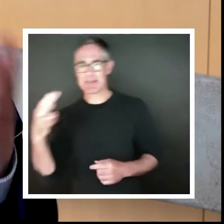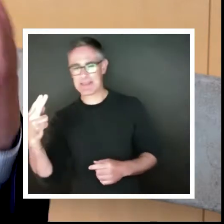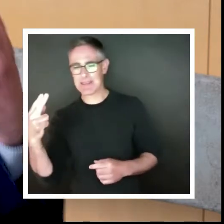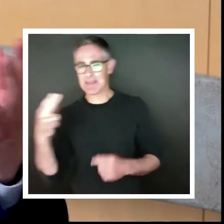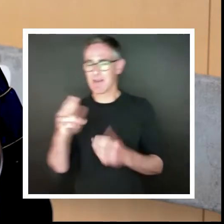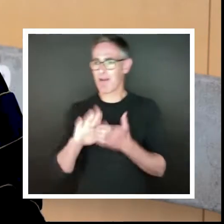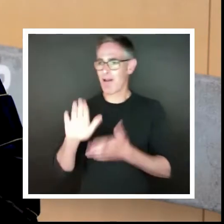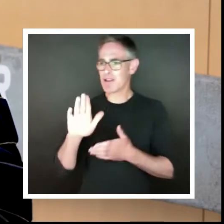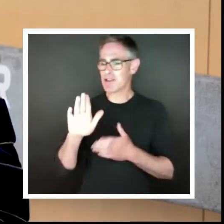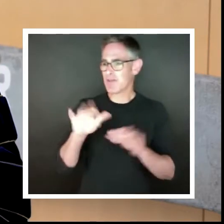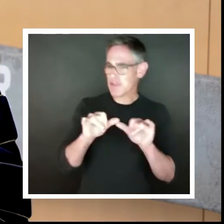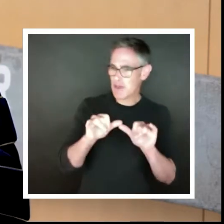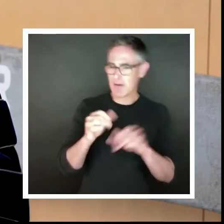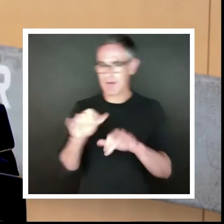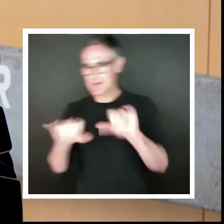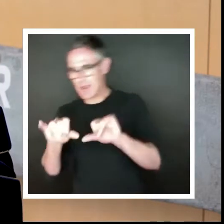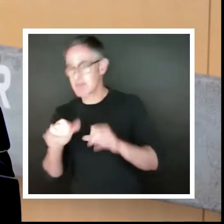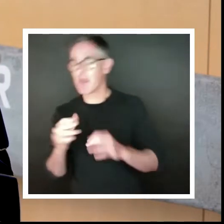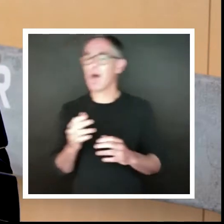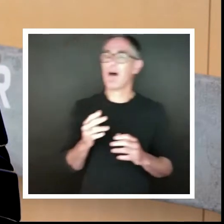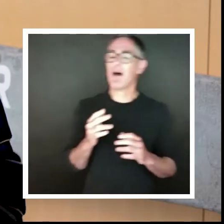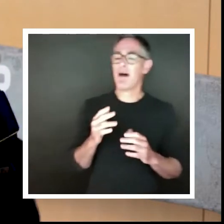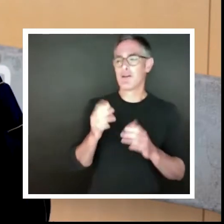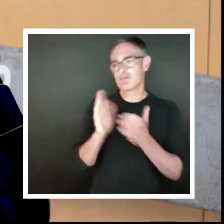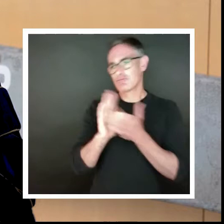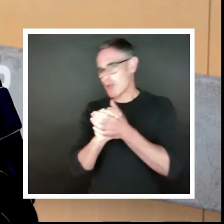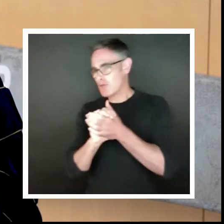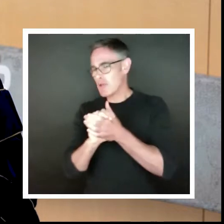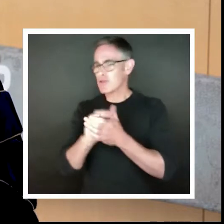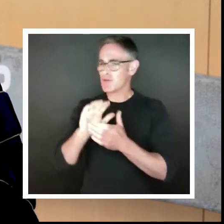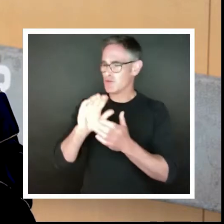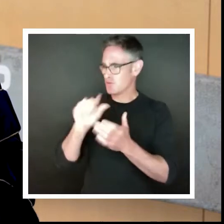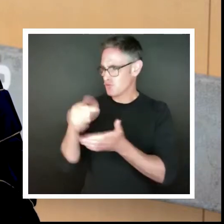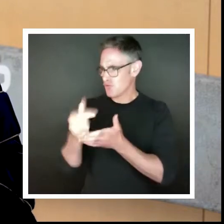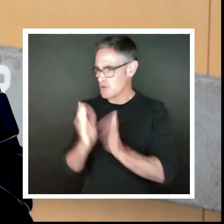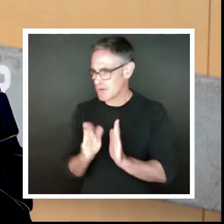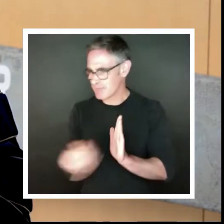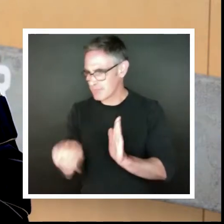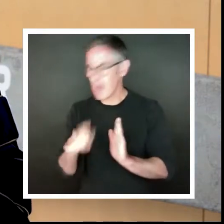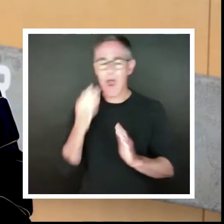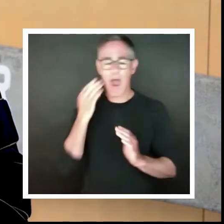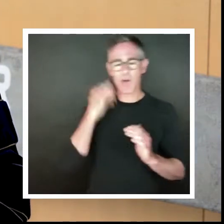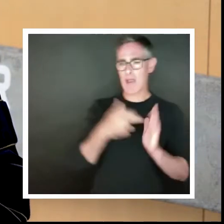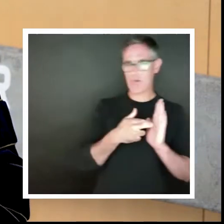Congratulations to all of our wonderful graduates. I know I speak for the entire faculty and staff of the Maseeh College